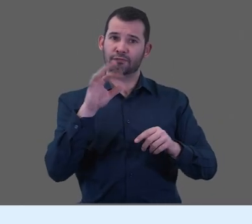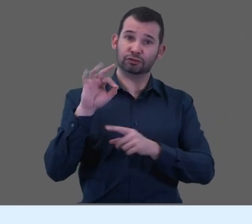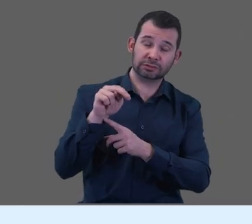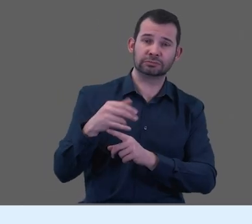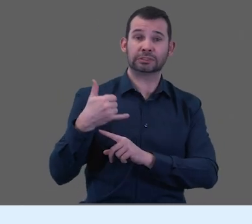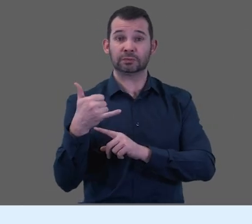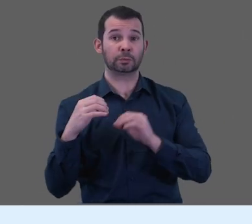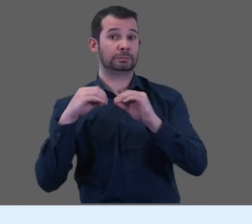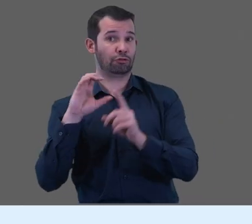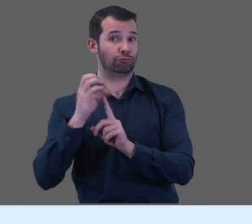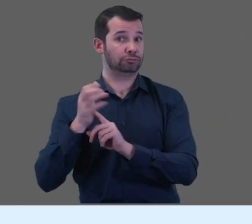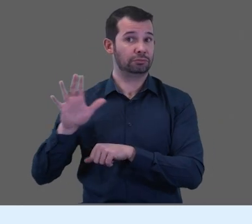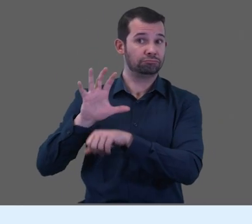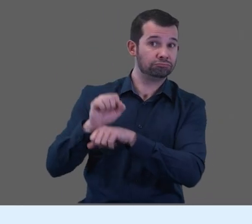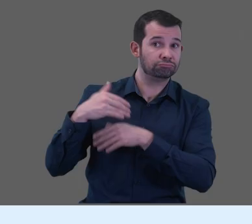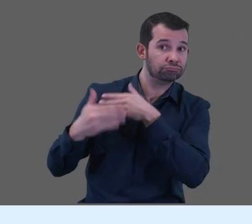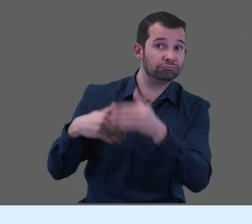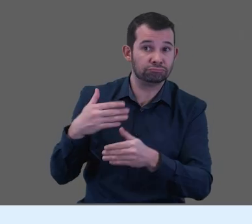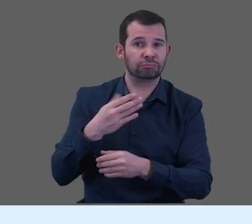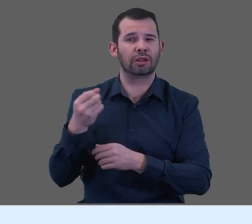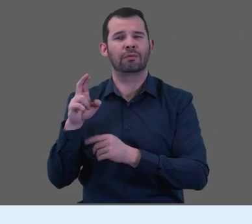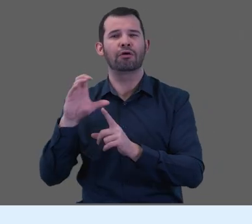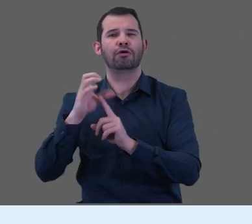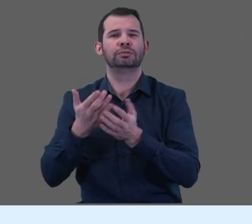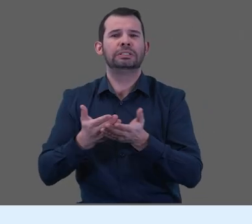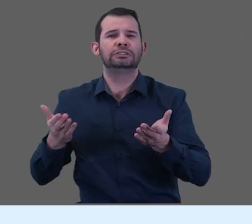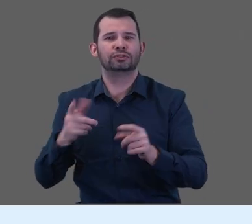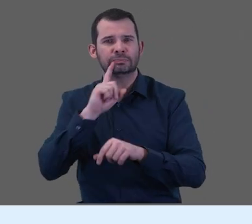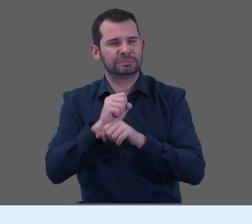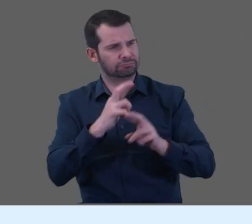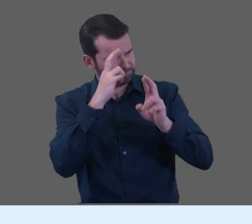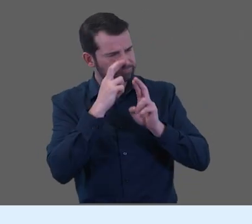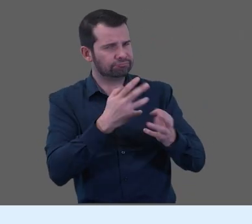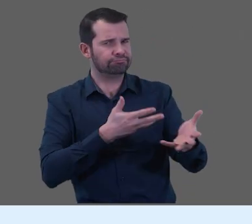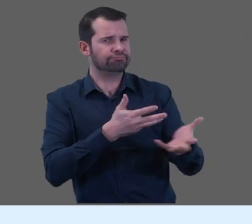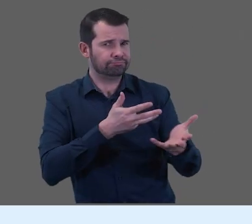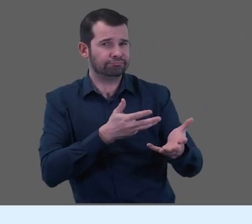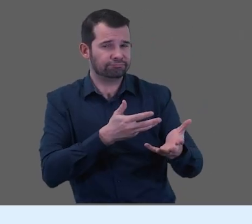or Métis cultural protocols and cultural materials are treated in a respectful way.